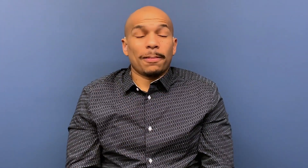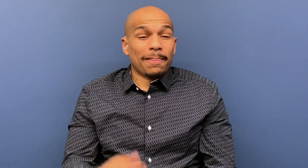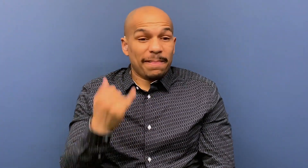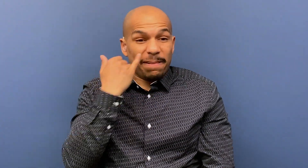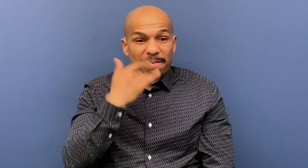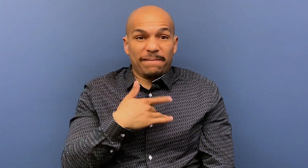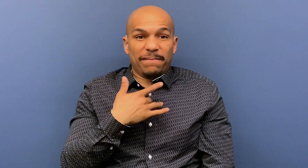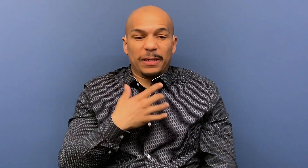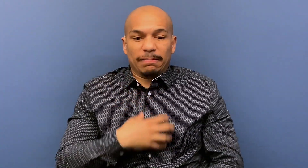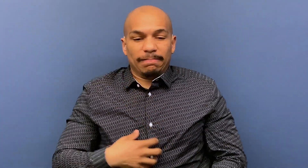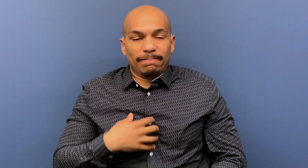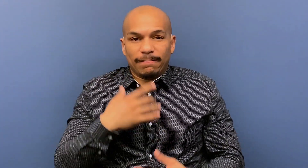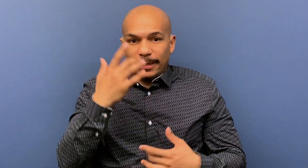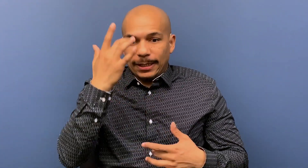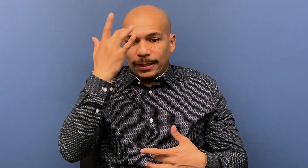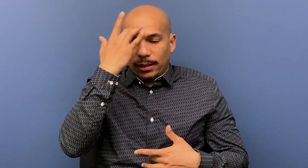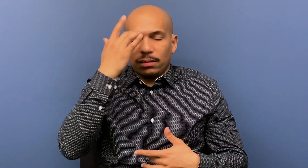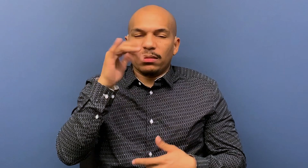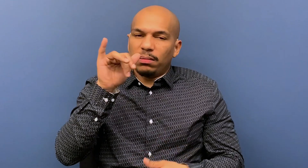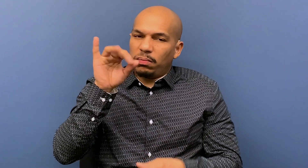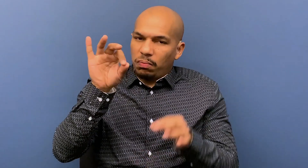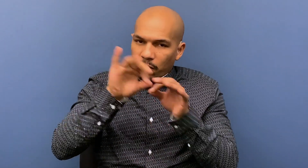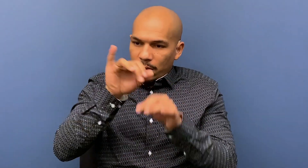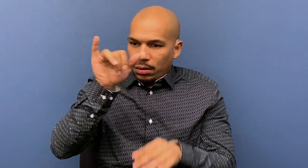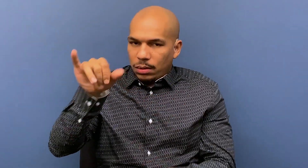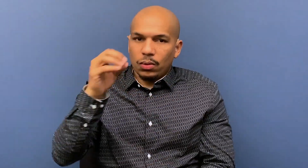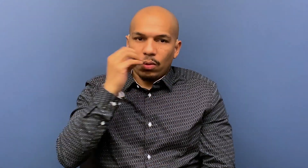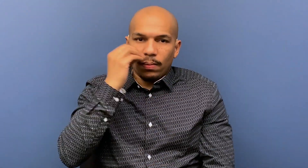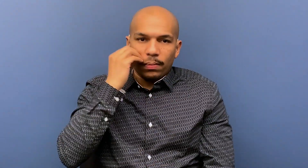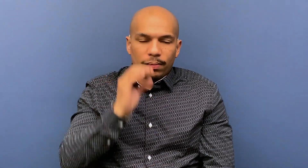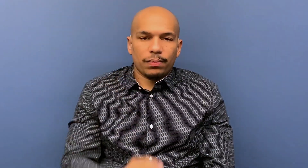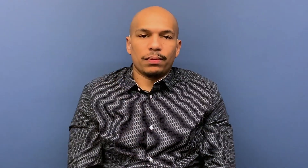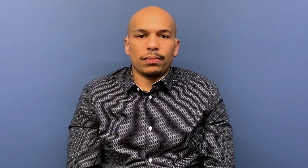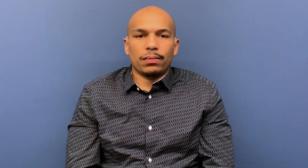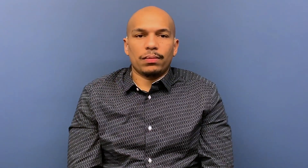If you feel sick, stay home.